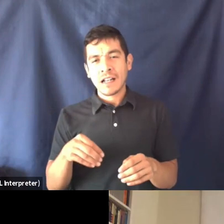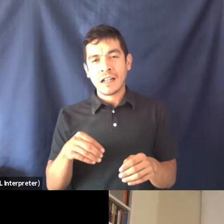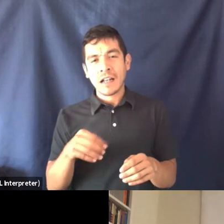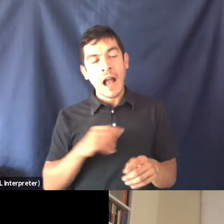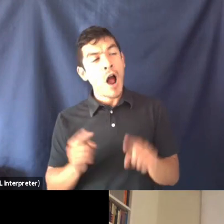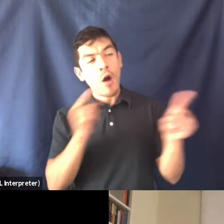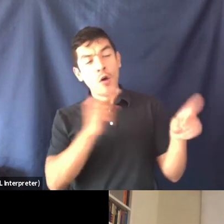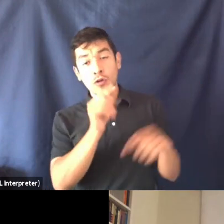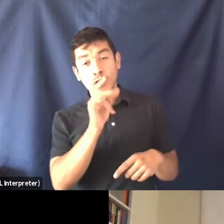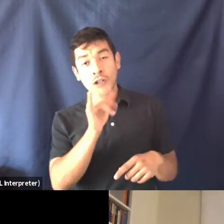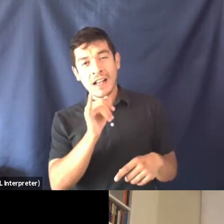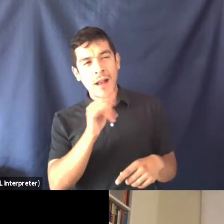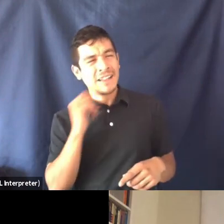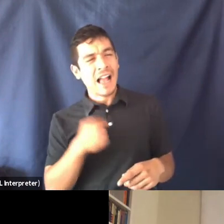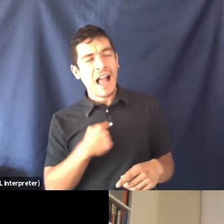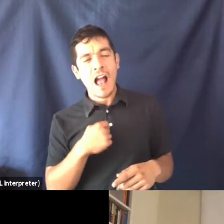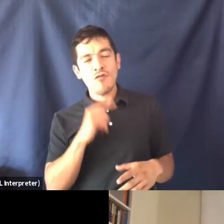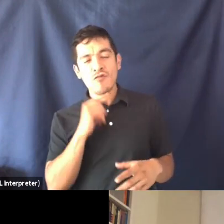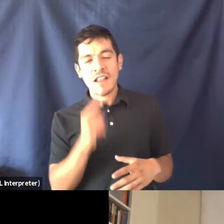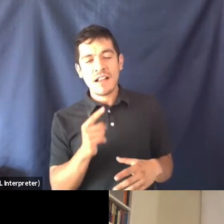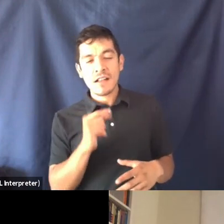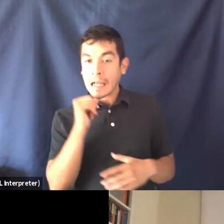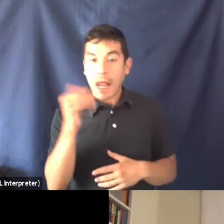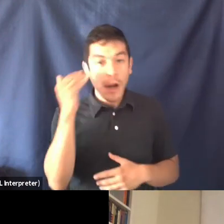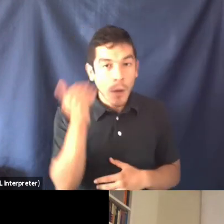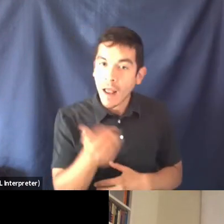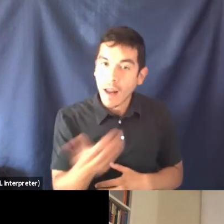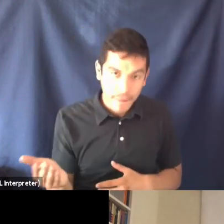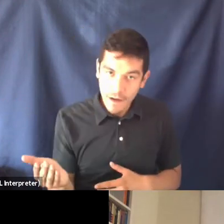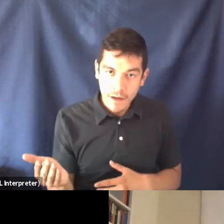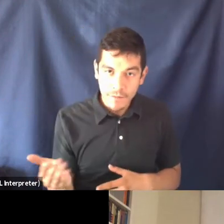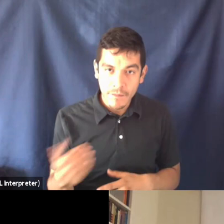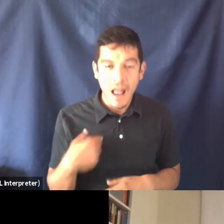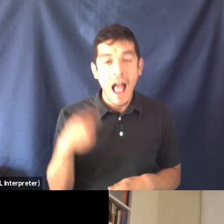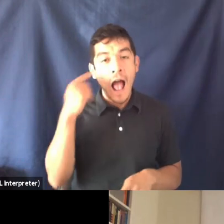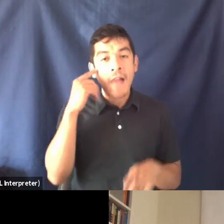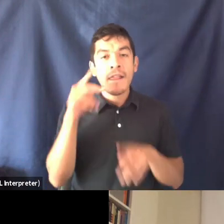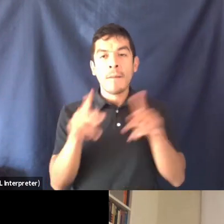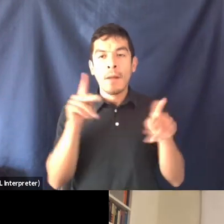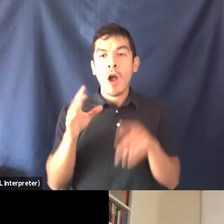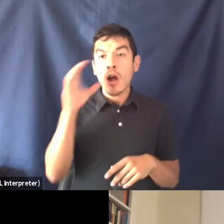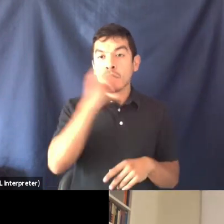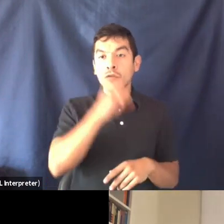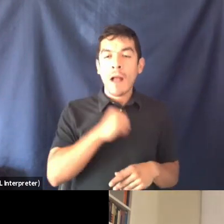as well because I think people would assume that I didn't understand what they were saying which is true